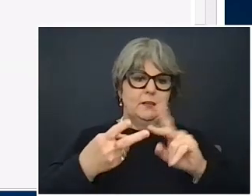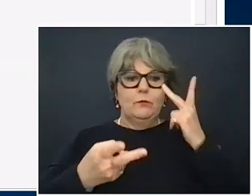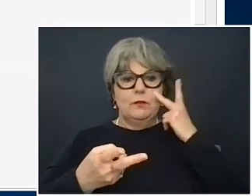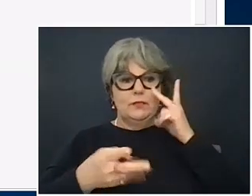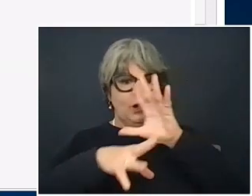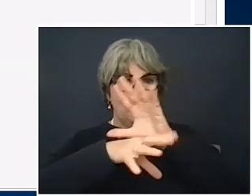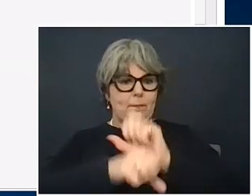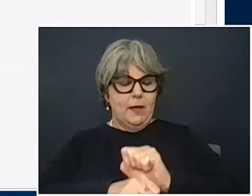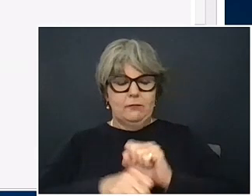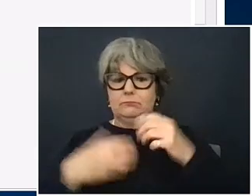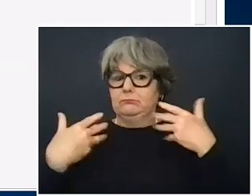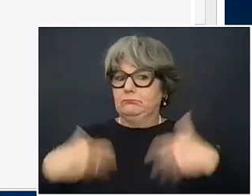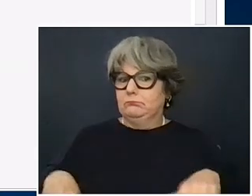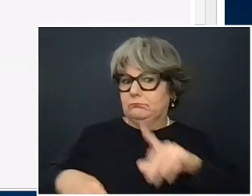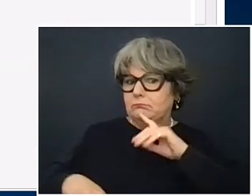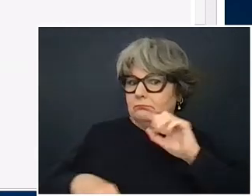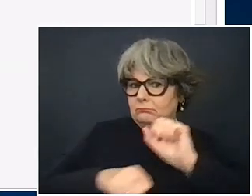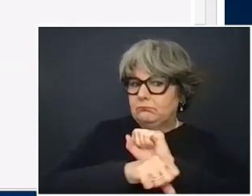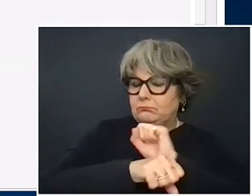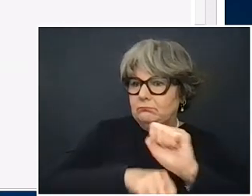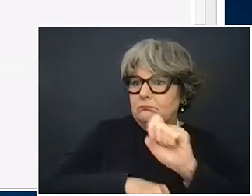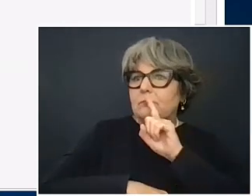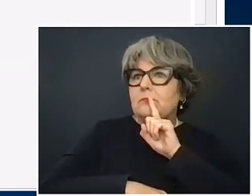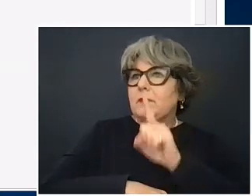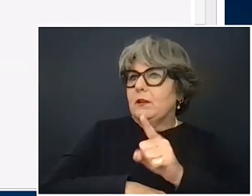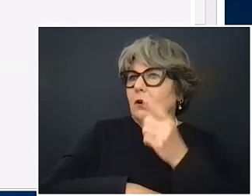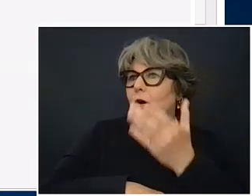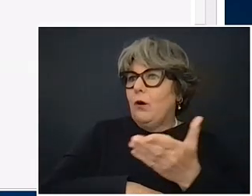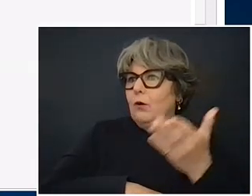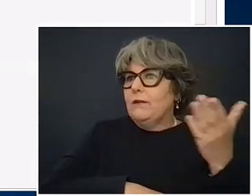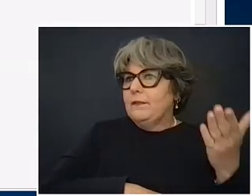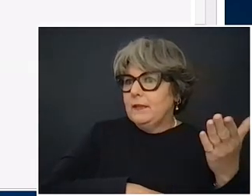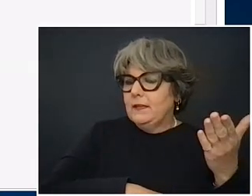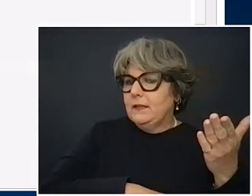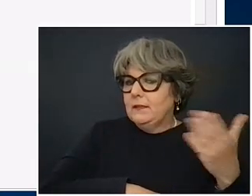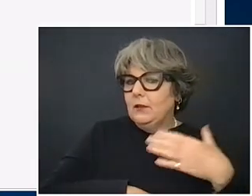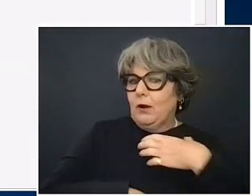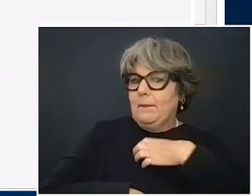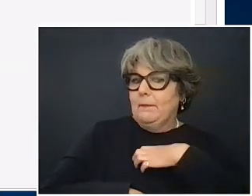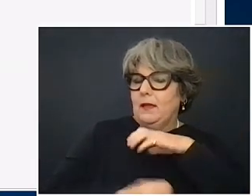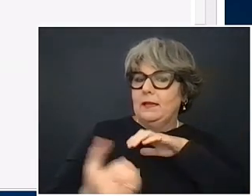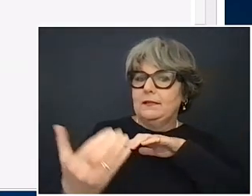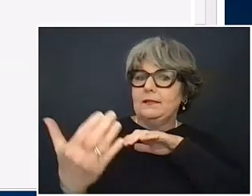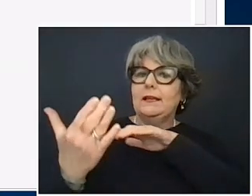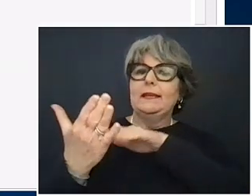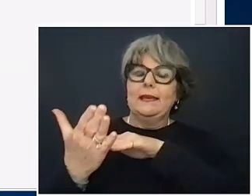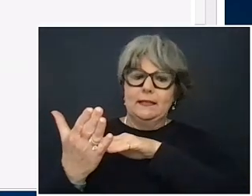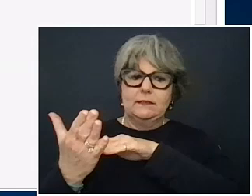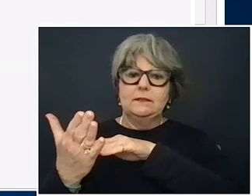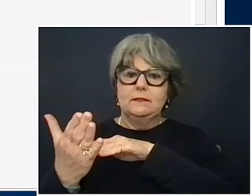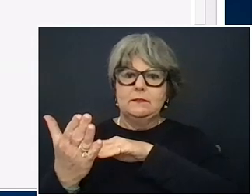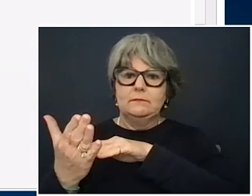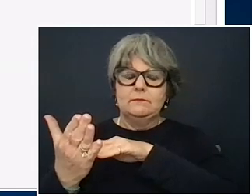here are things where there are complaints against, you know, institutions that maybe